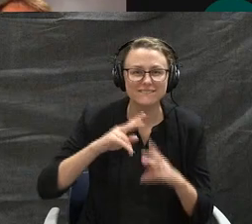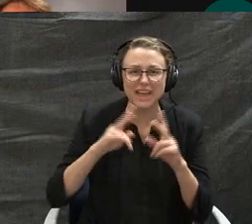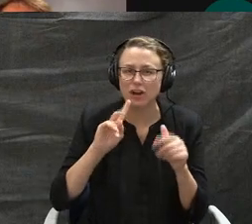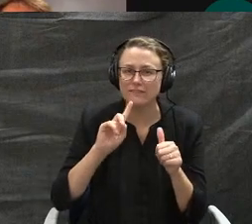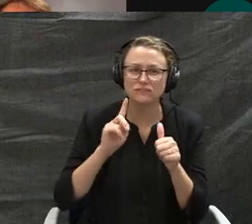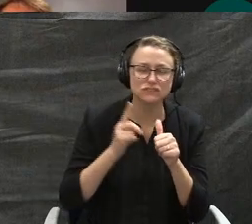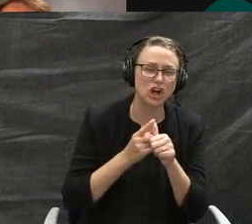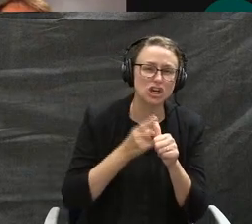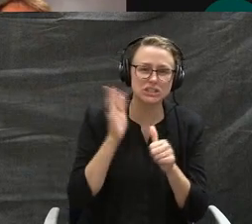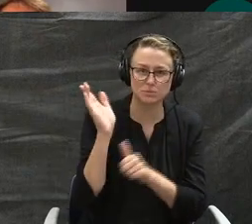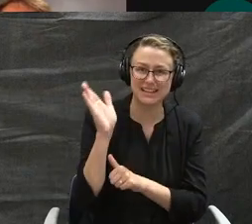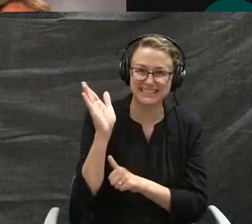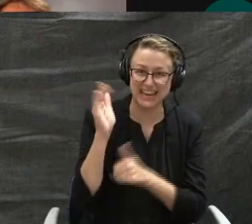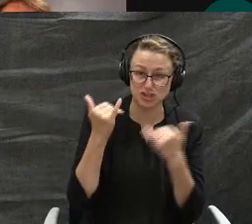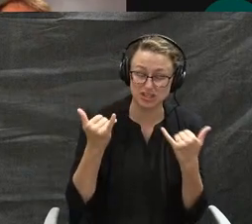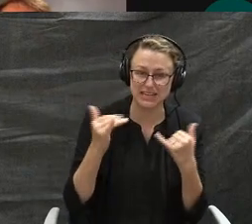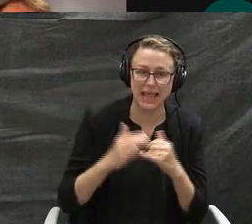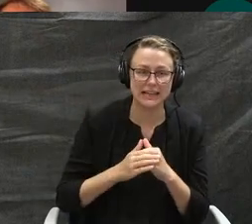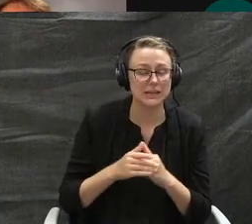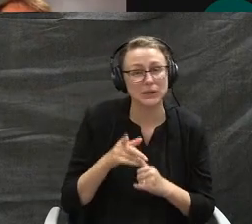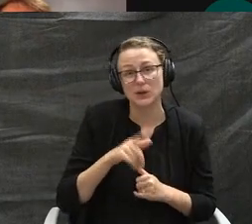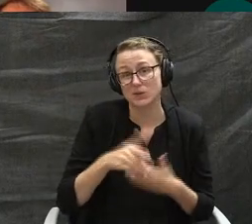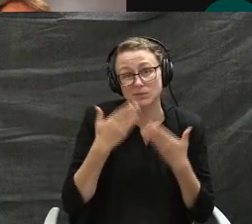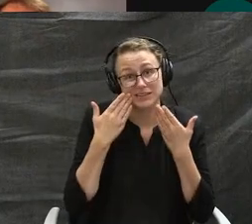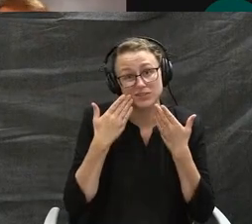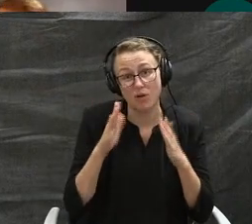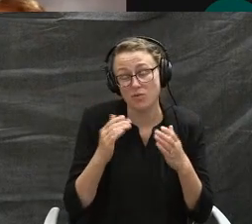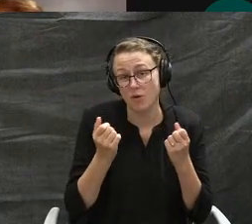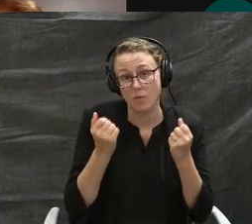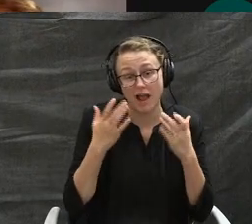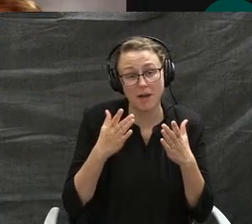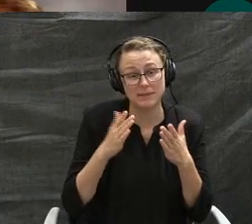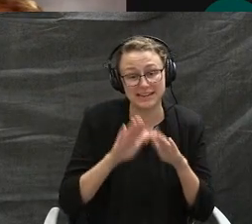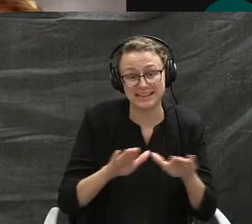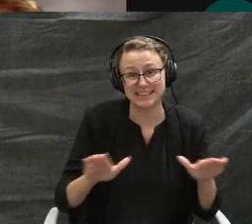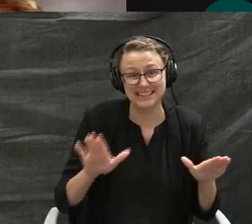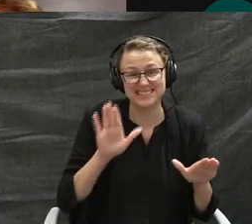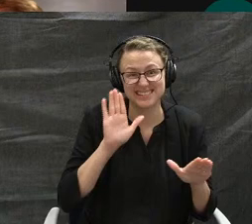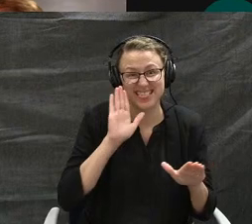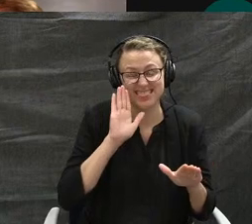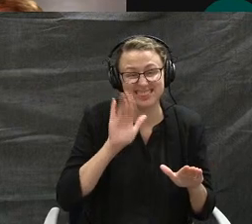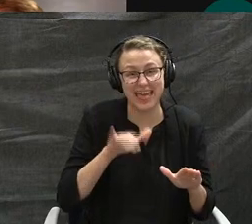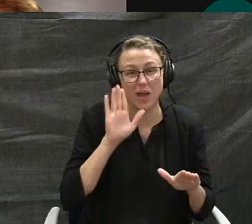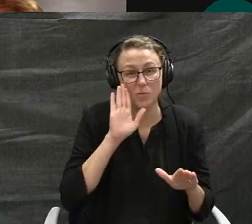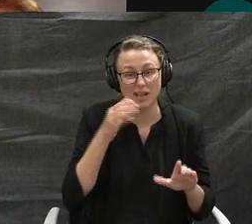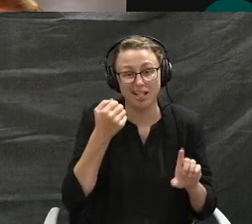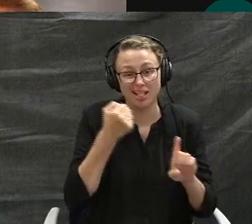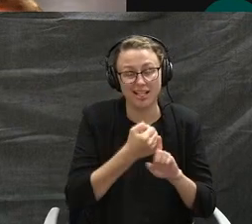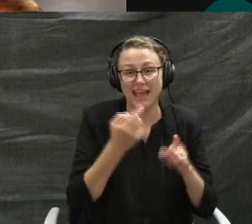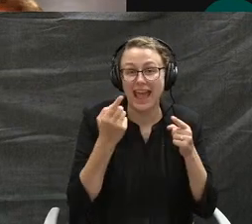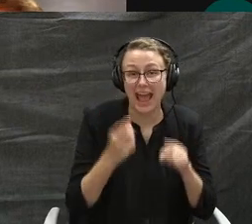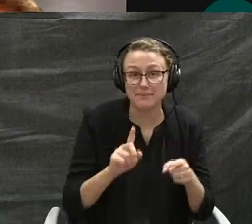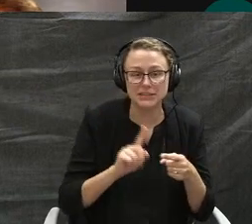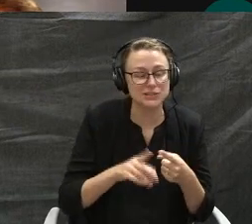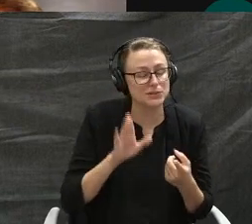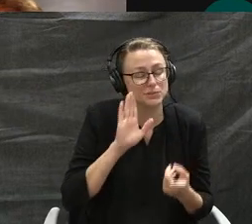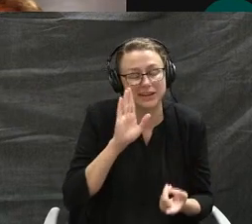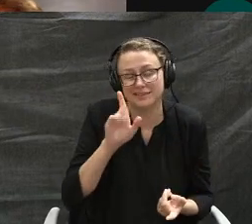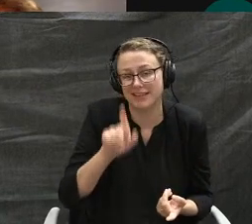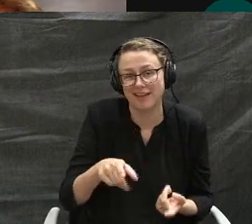first round. We don't know how many kids that may happen to we are gonna have to see crystal. How many families choose for